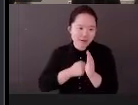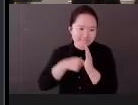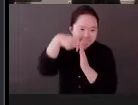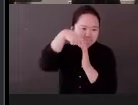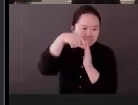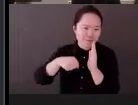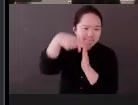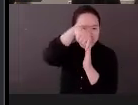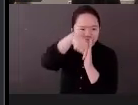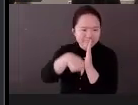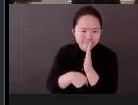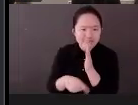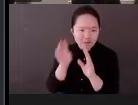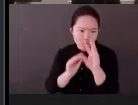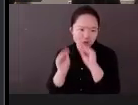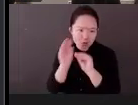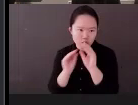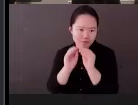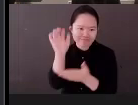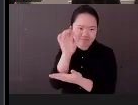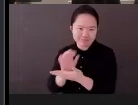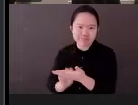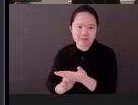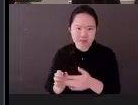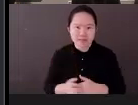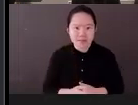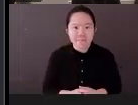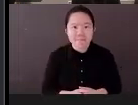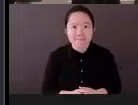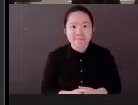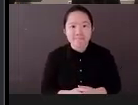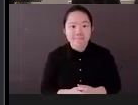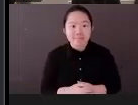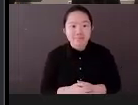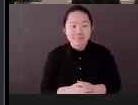you just have to know it, it is not visible, the element 16,